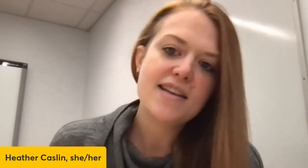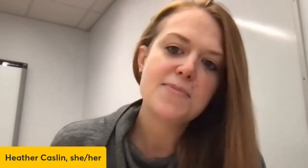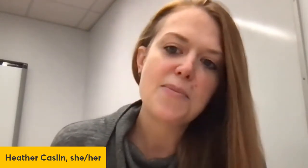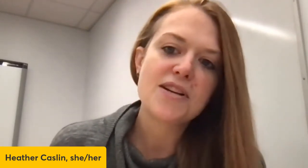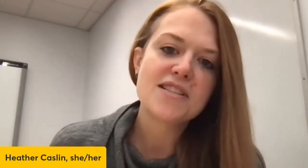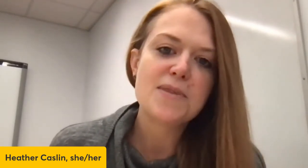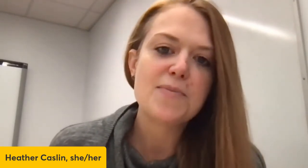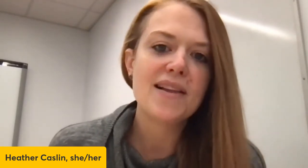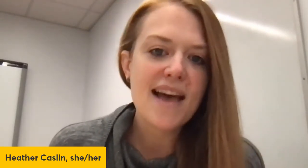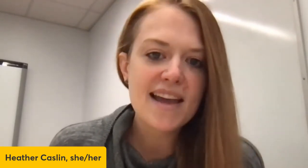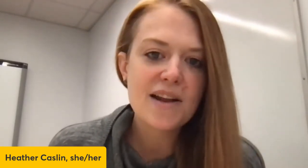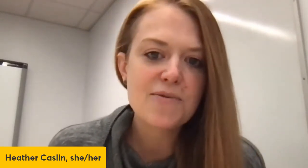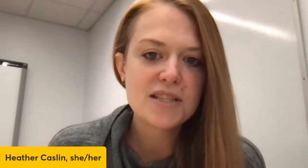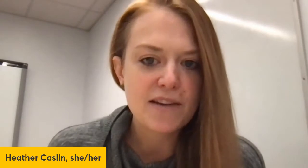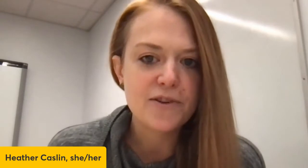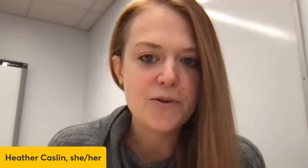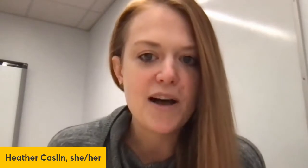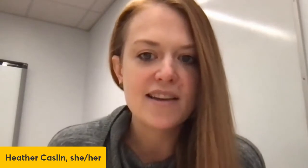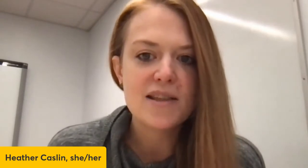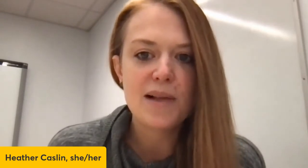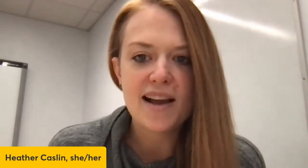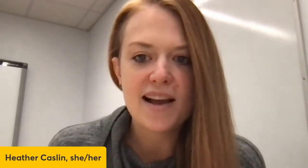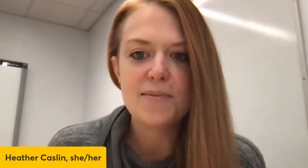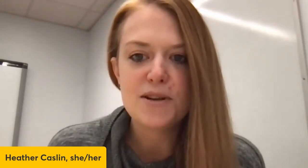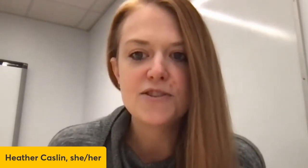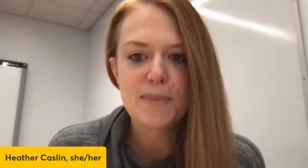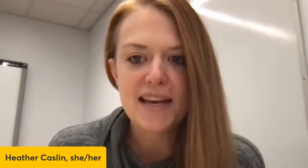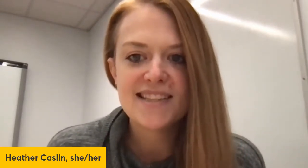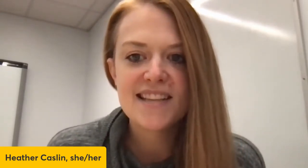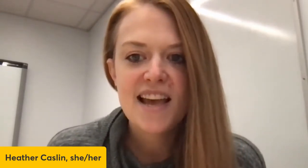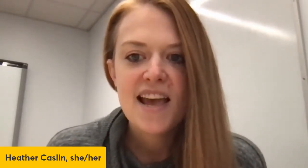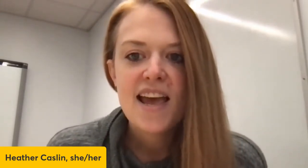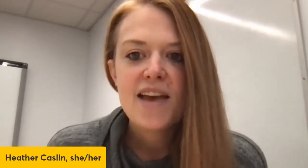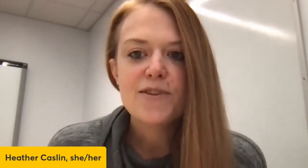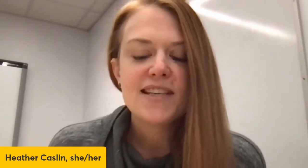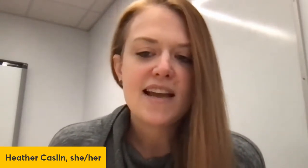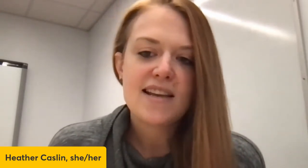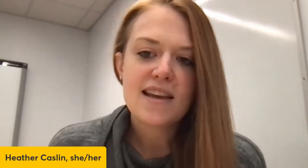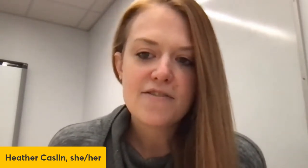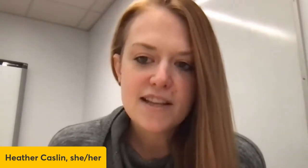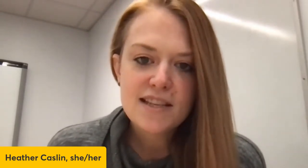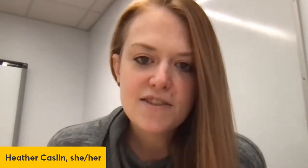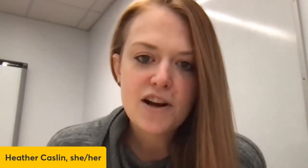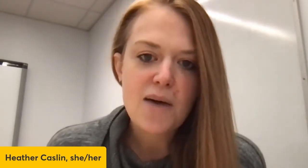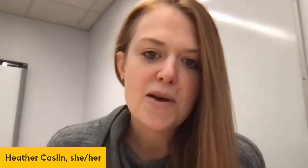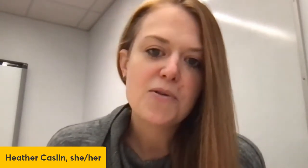audience members to be polite and respectful while in the black and immuno space. If we see anything offensive, your comment